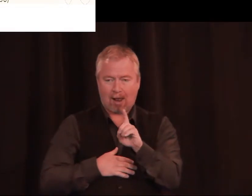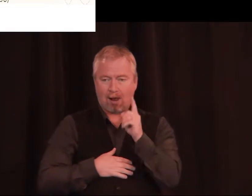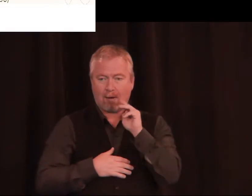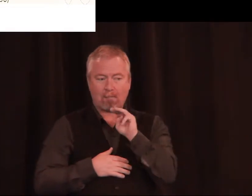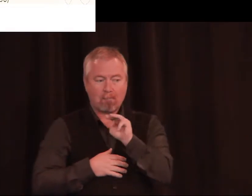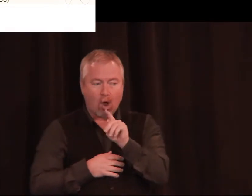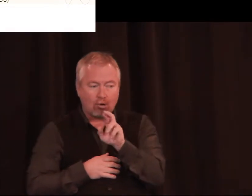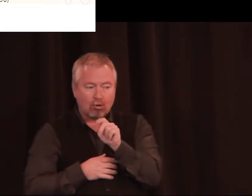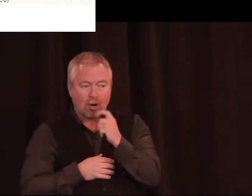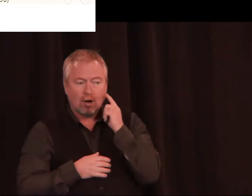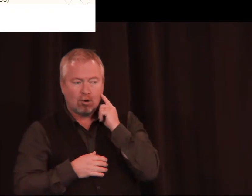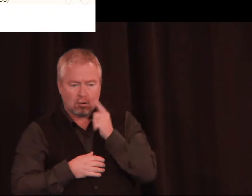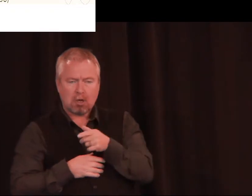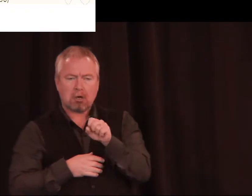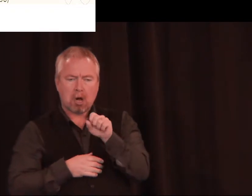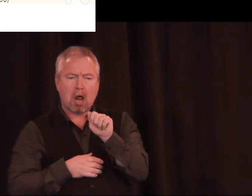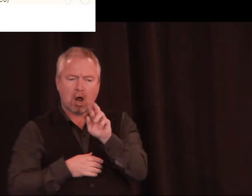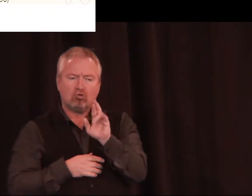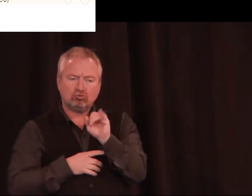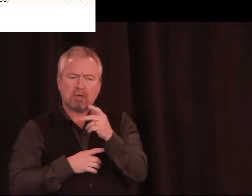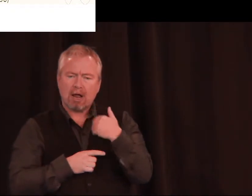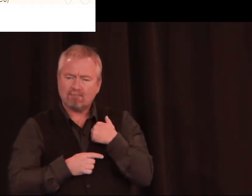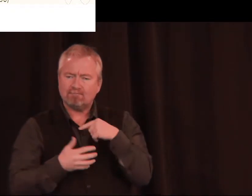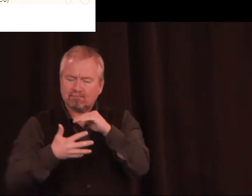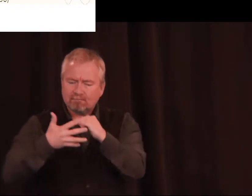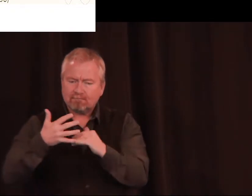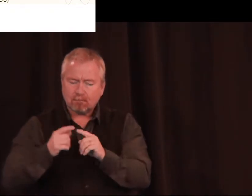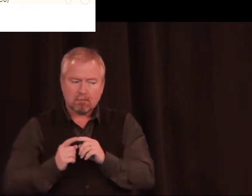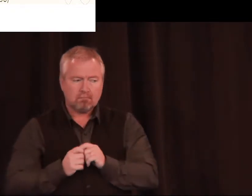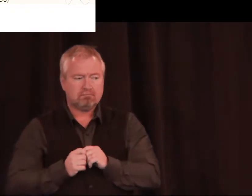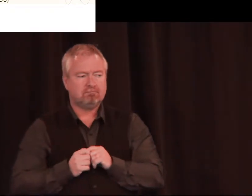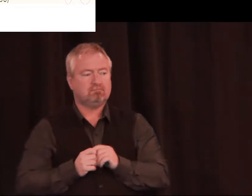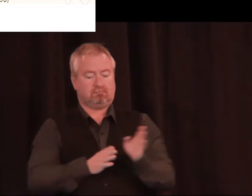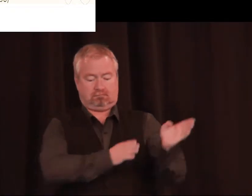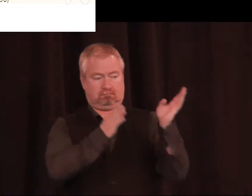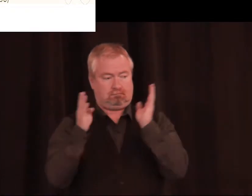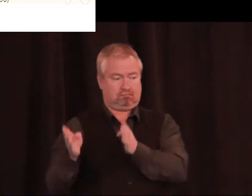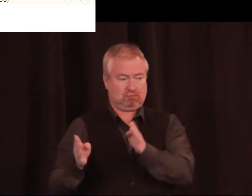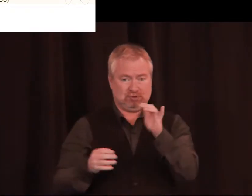It is studies on the yellow side, on the other side, however, have been done with children with mild to moderate hearing loss